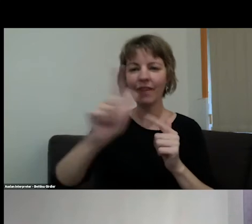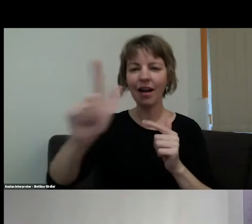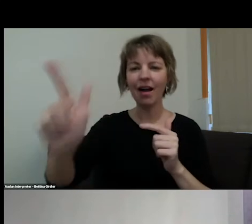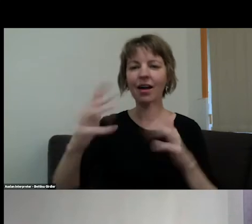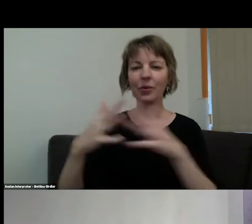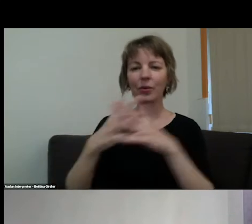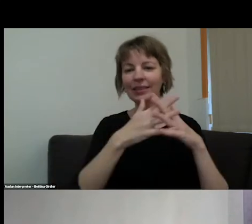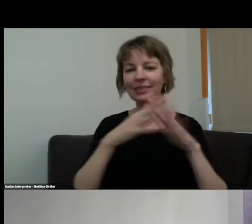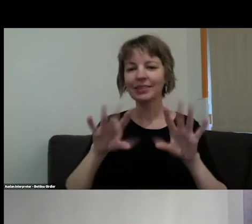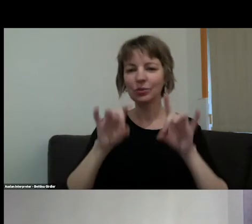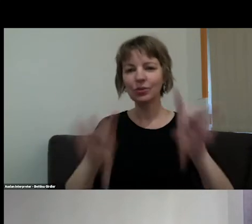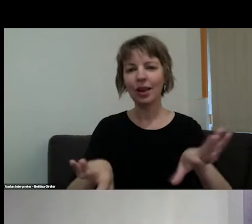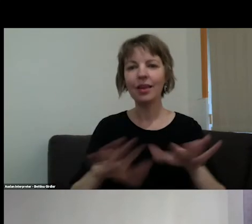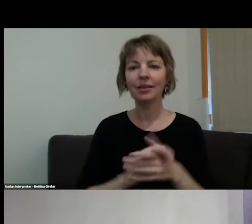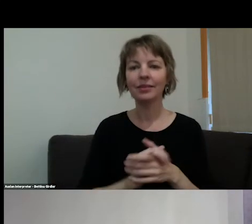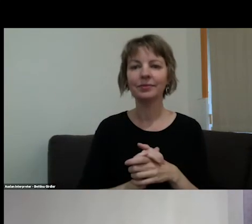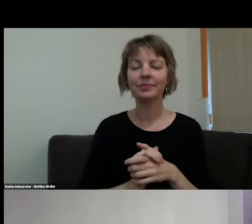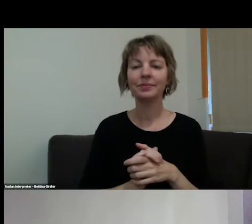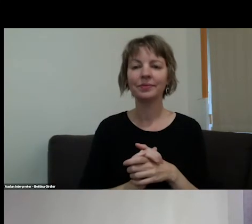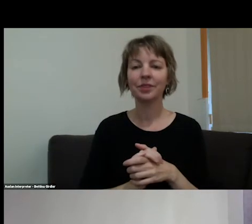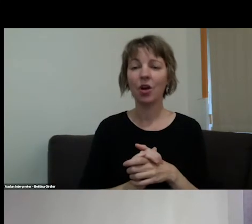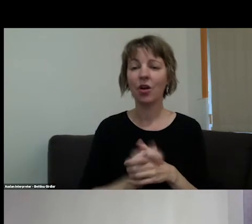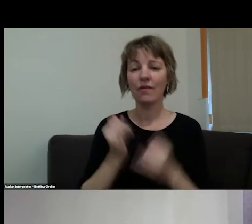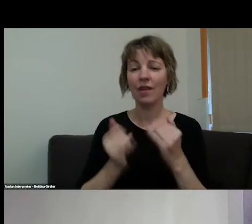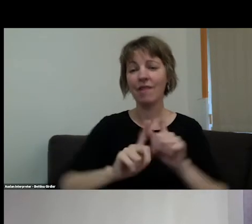While we were thousands of miles apart we somehow felt more